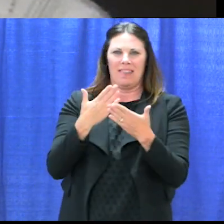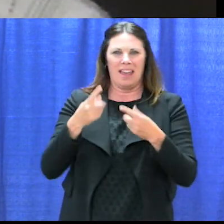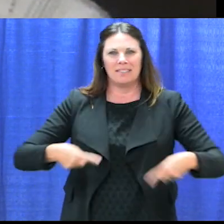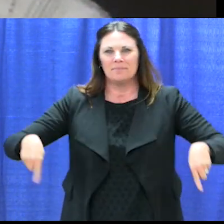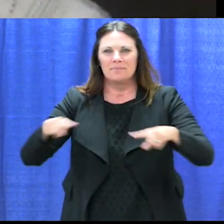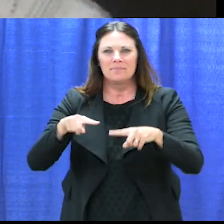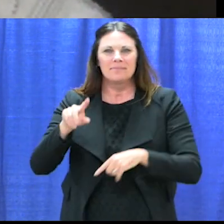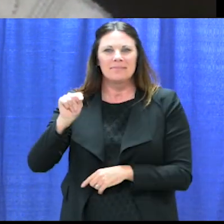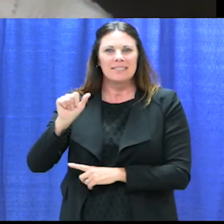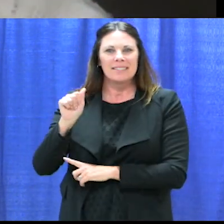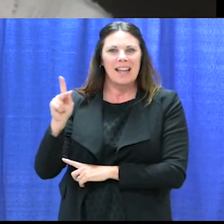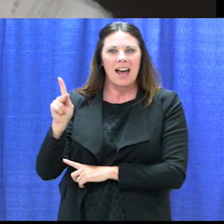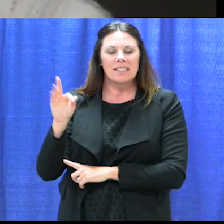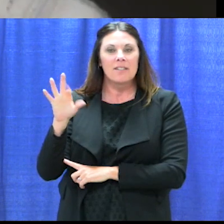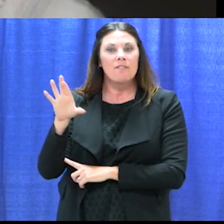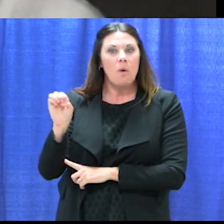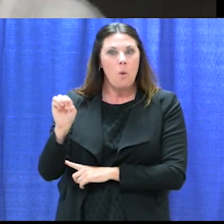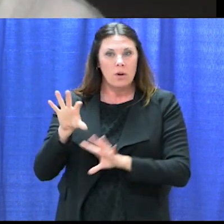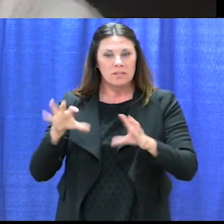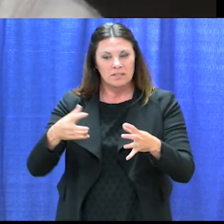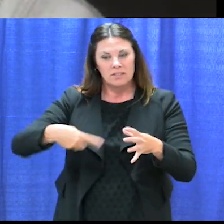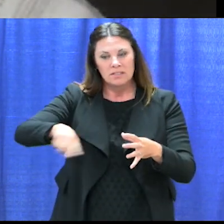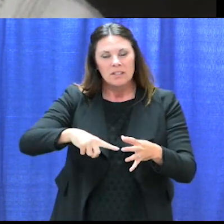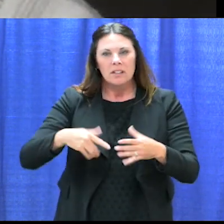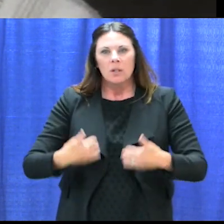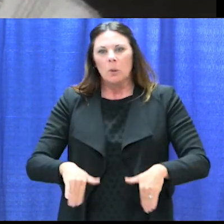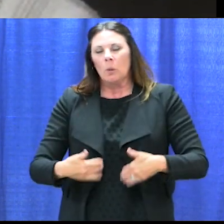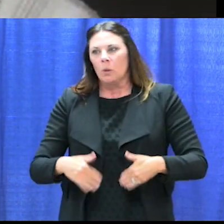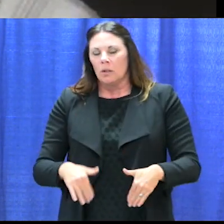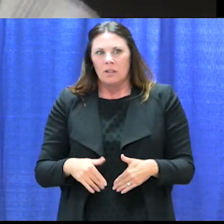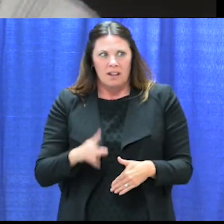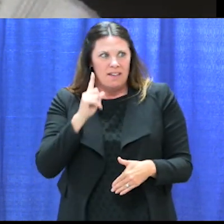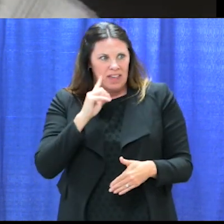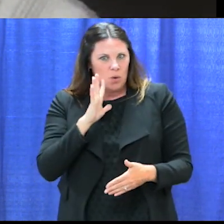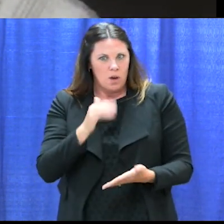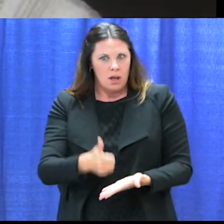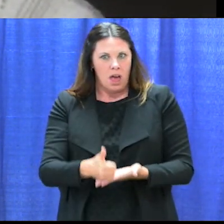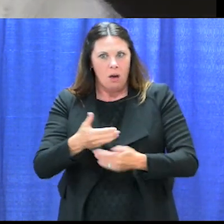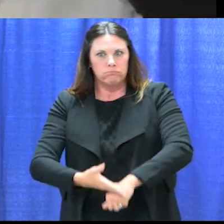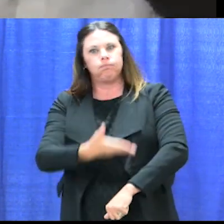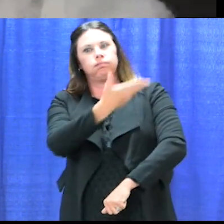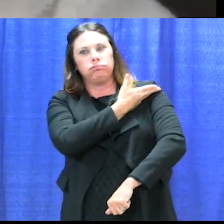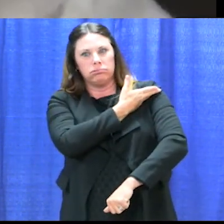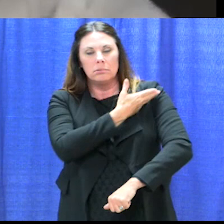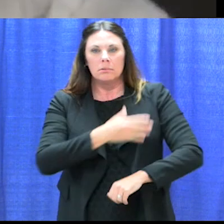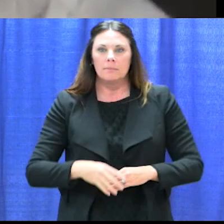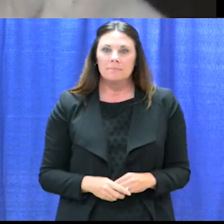I think this is an amazing group of people that will be able to help advance this issue forward And at Google you know that connectivity and